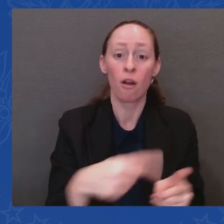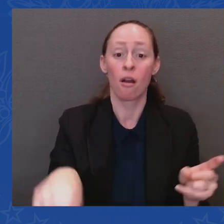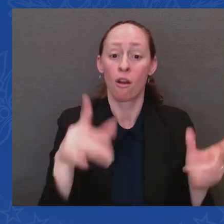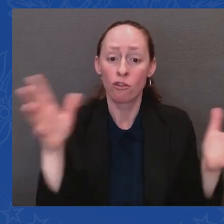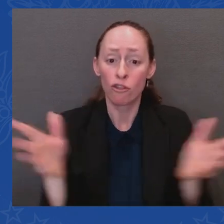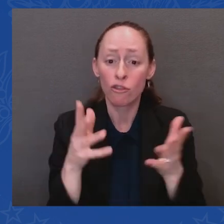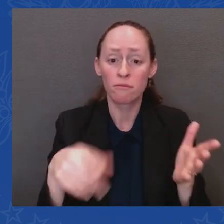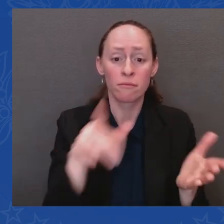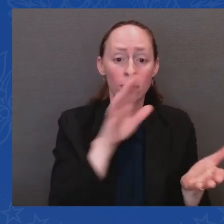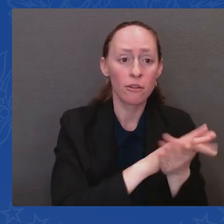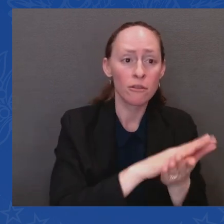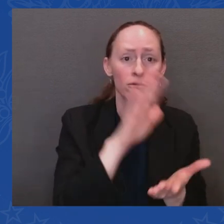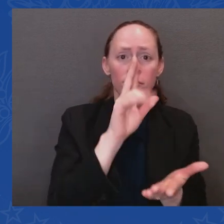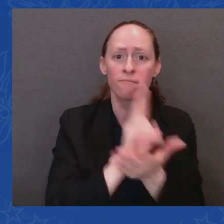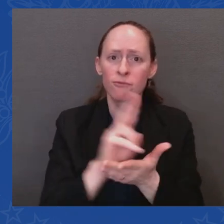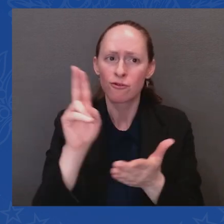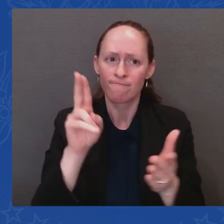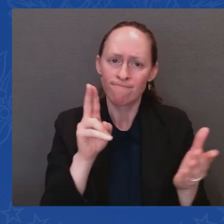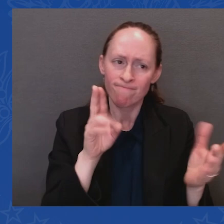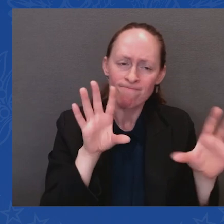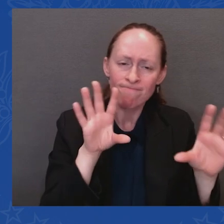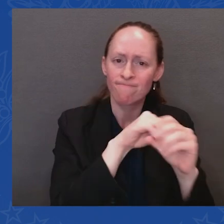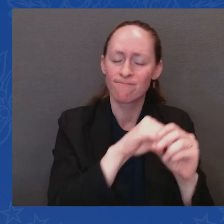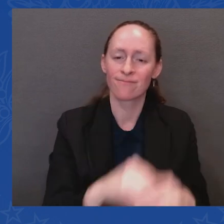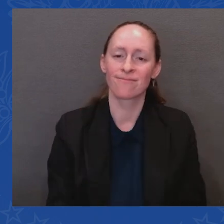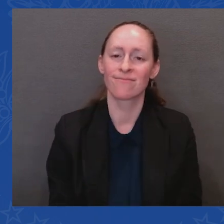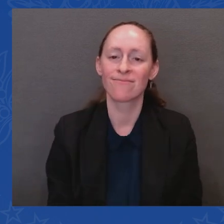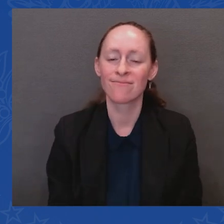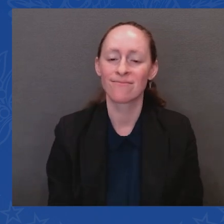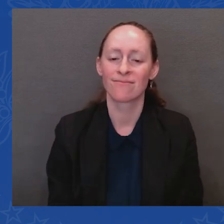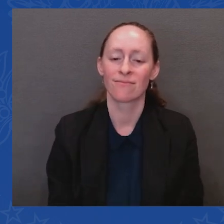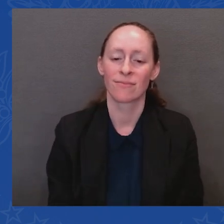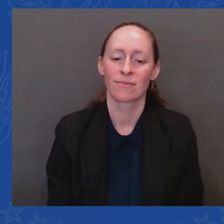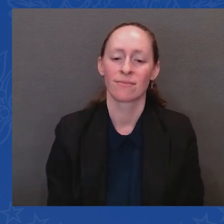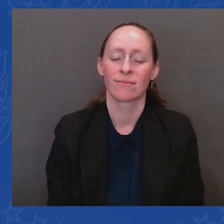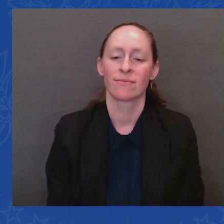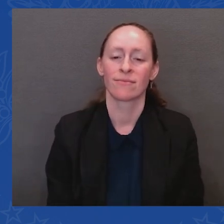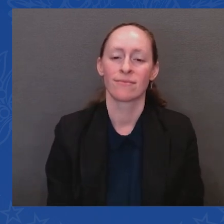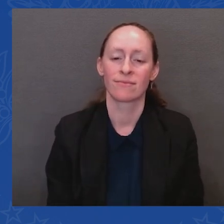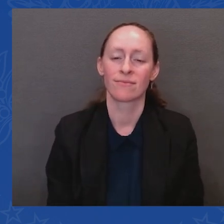an Army vet out of Los Angeles, California. After the military, Daniel struggled